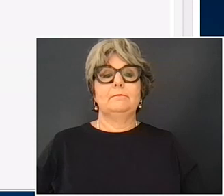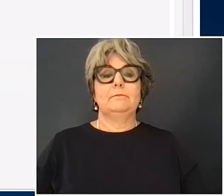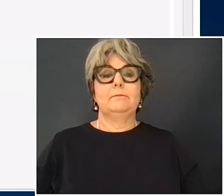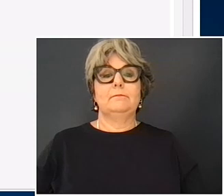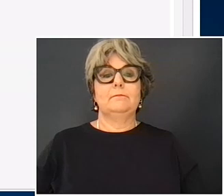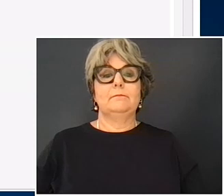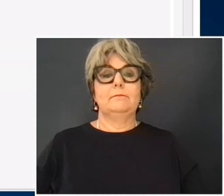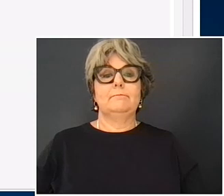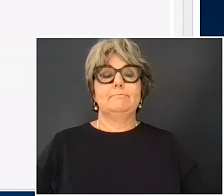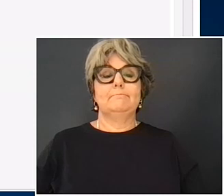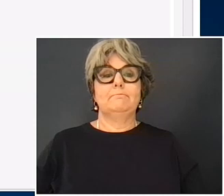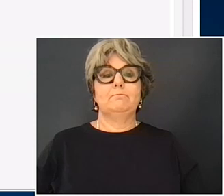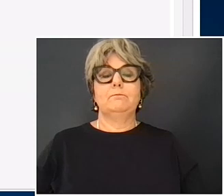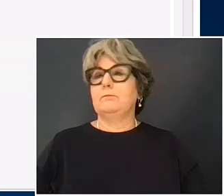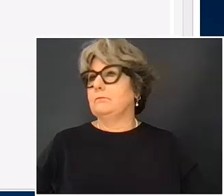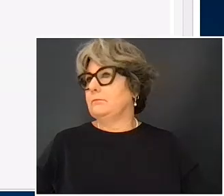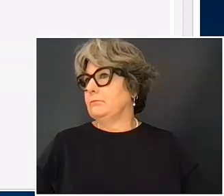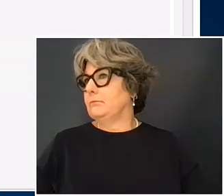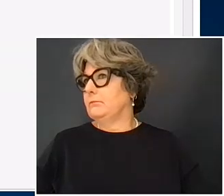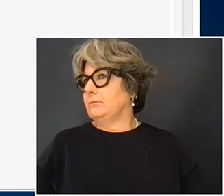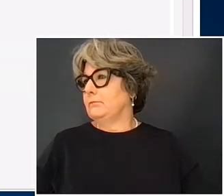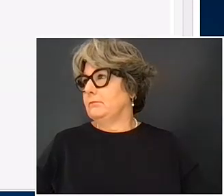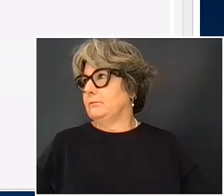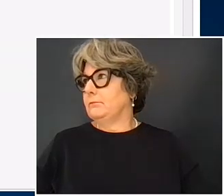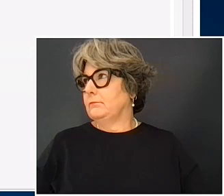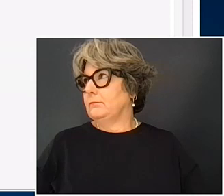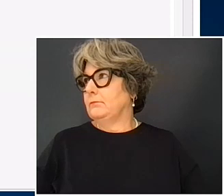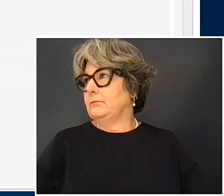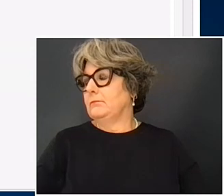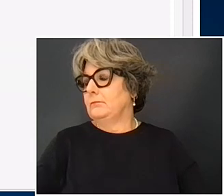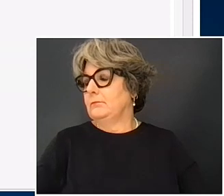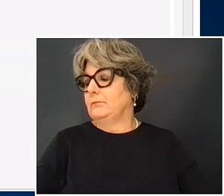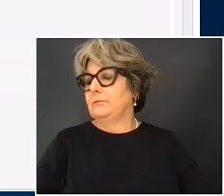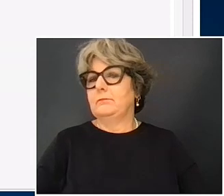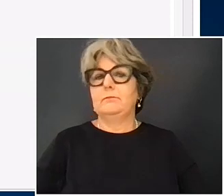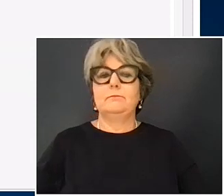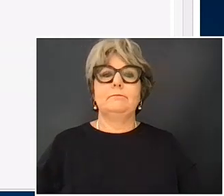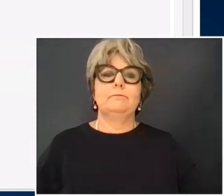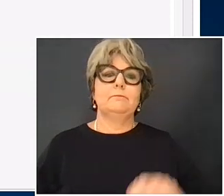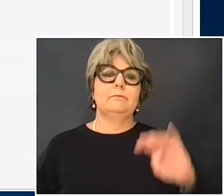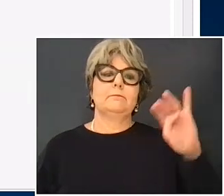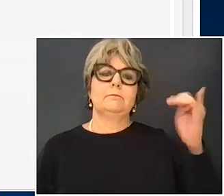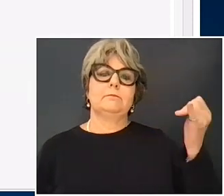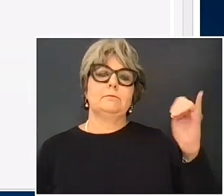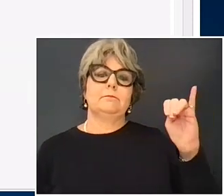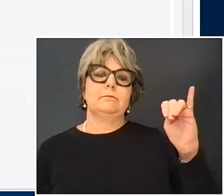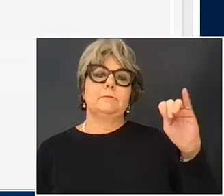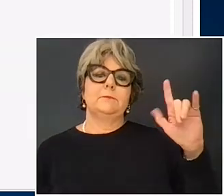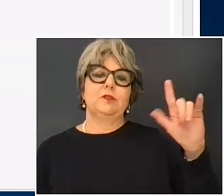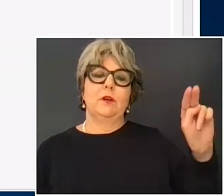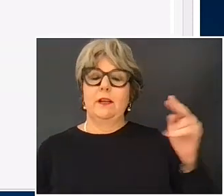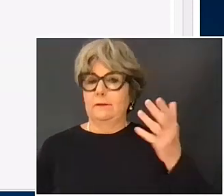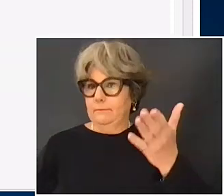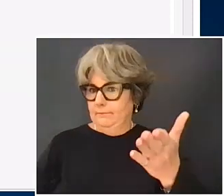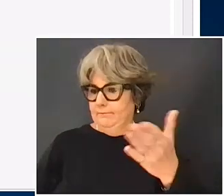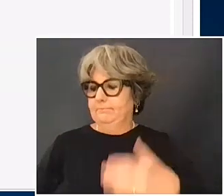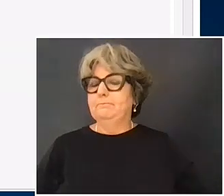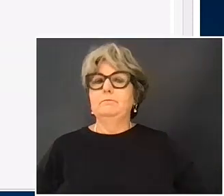We did it at the same time. I'll let Jillian go first. Okay, yeah. Jillian, go ahead. Oh. Thanks.